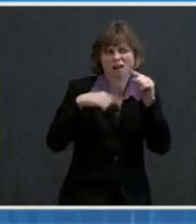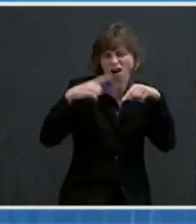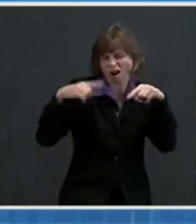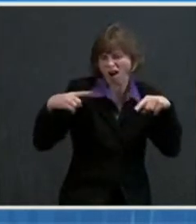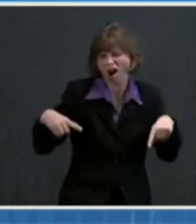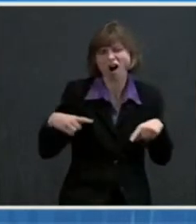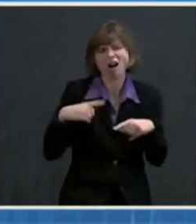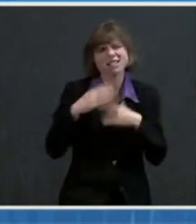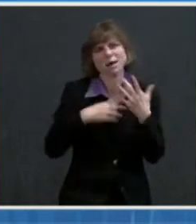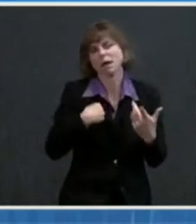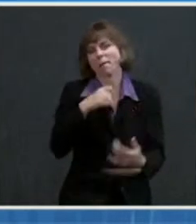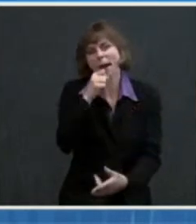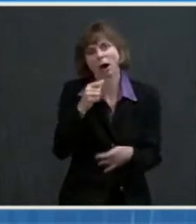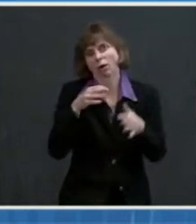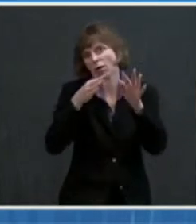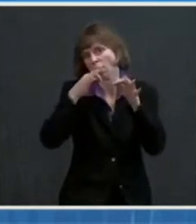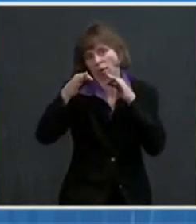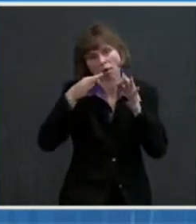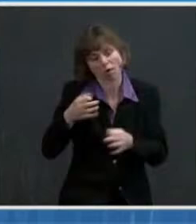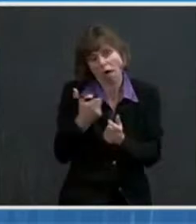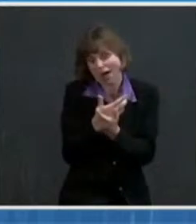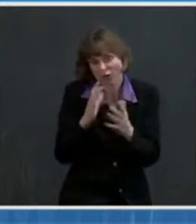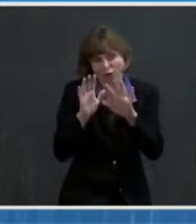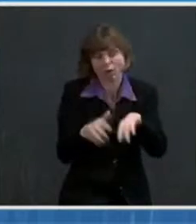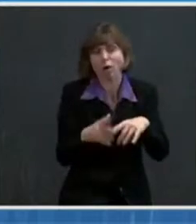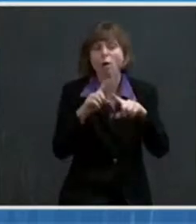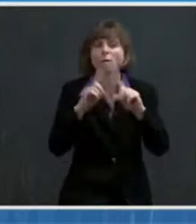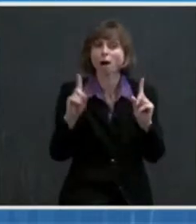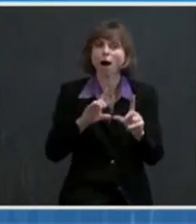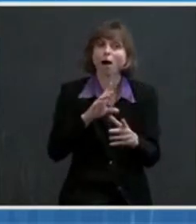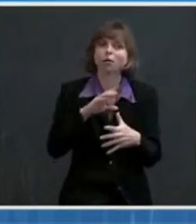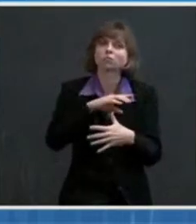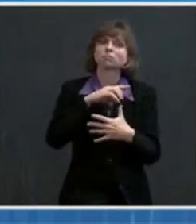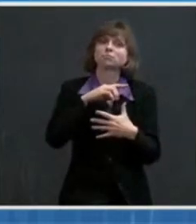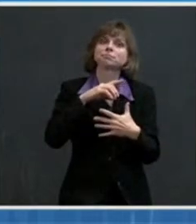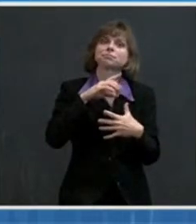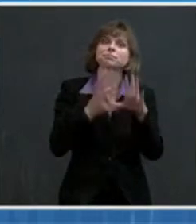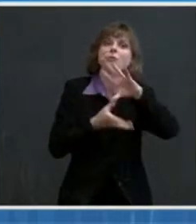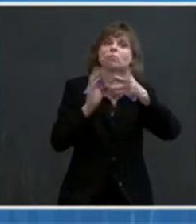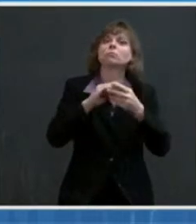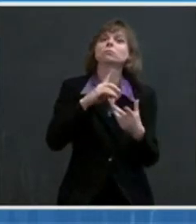MEMBRANE AND INFUSING AND ENTERING AND THEN A WHOLE BUNCH